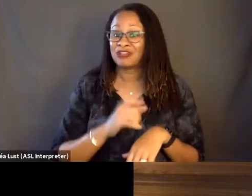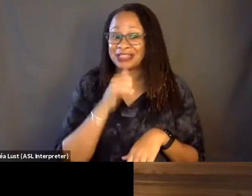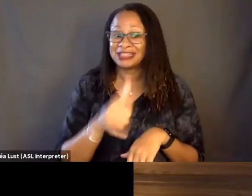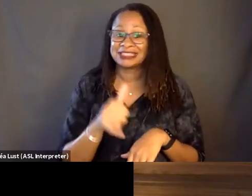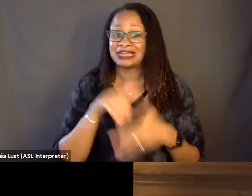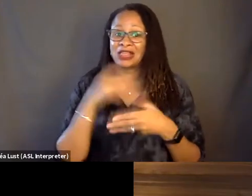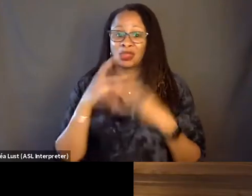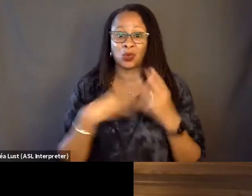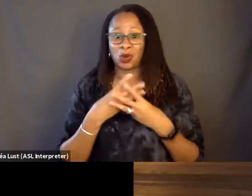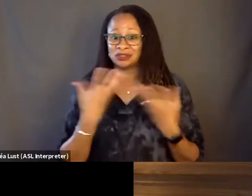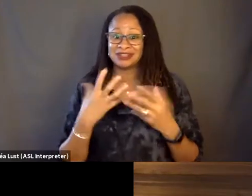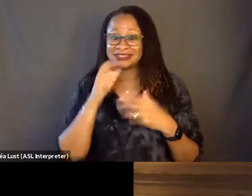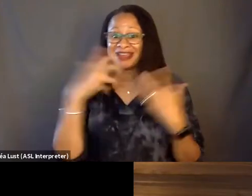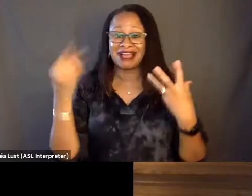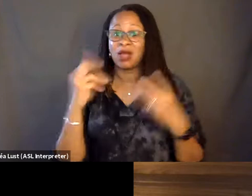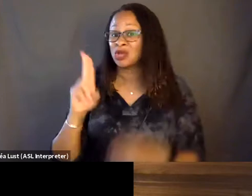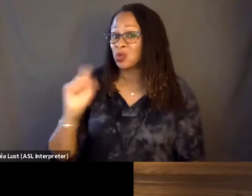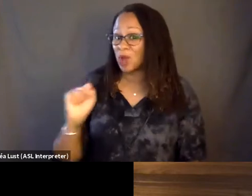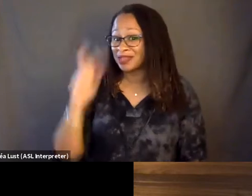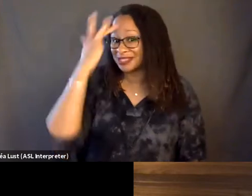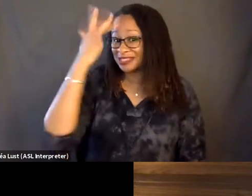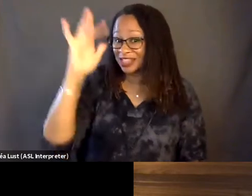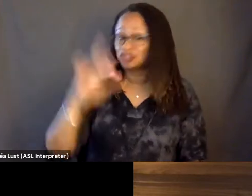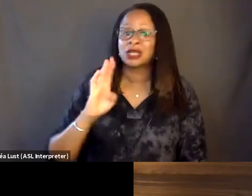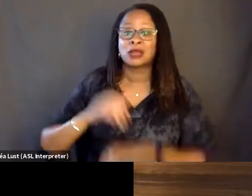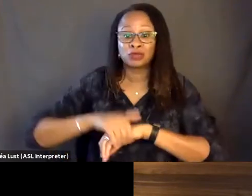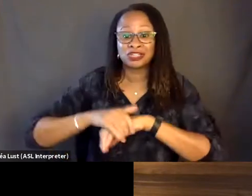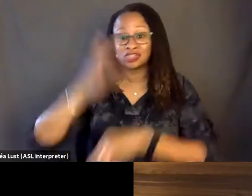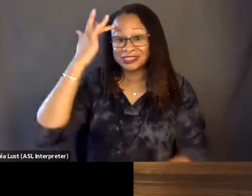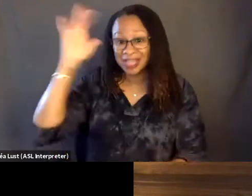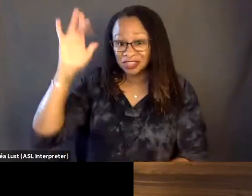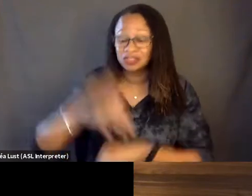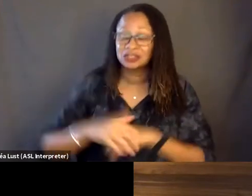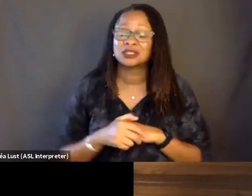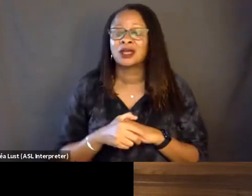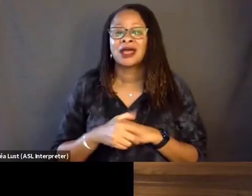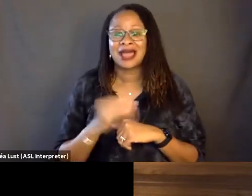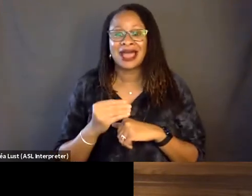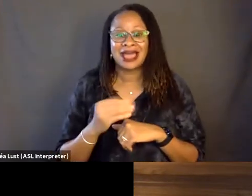It's US intelligence, British intelligence, and essentially, "The Dissident," my film,